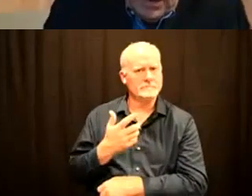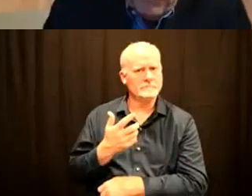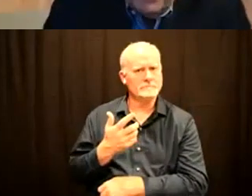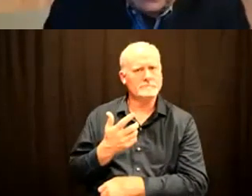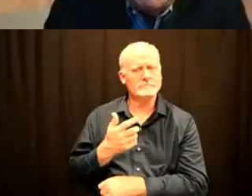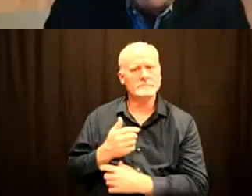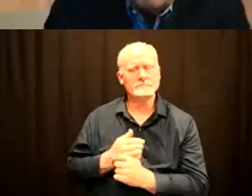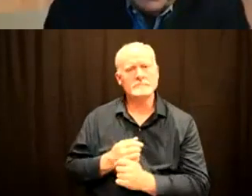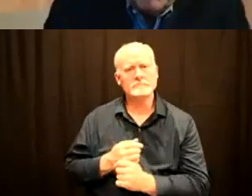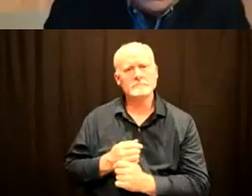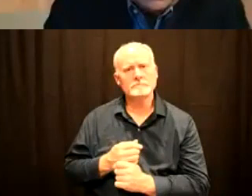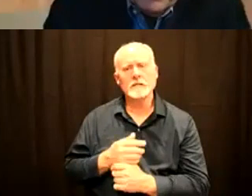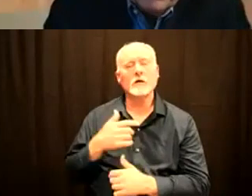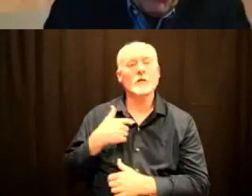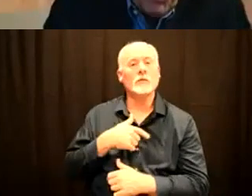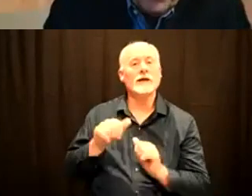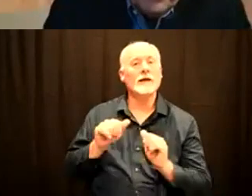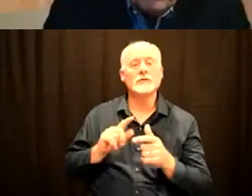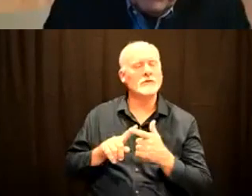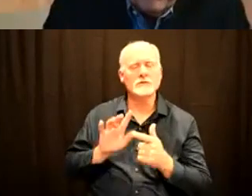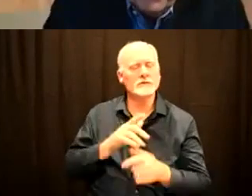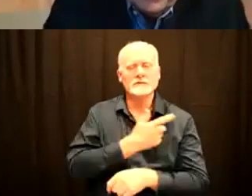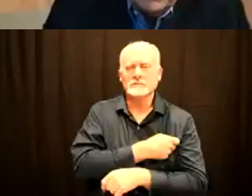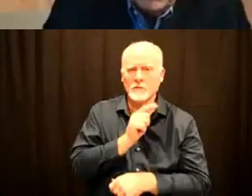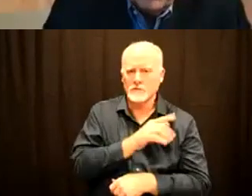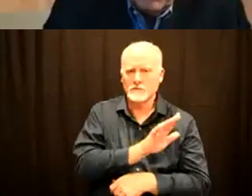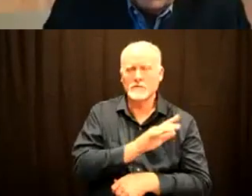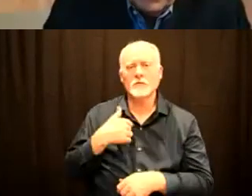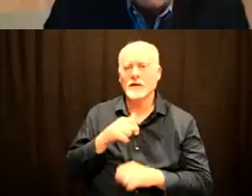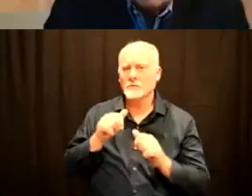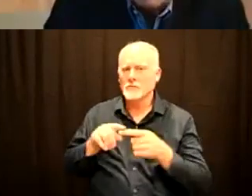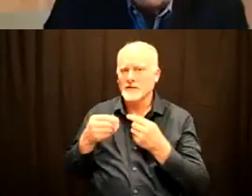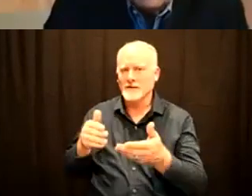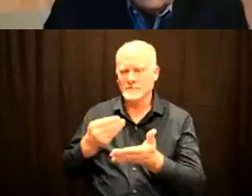there's been a an amazing amount of coordination through this pandemic with local hospitals